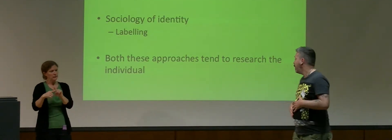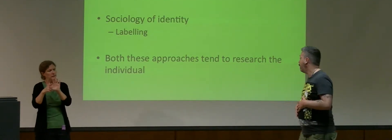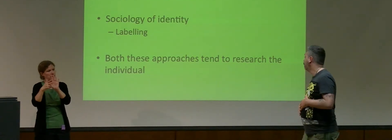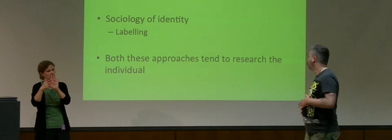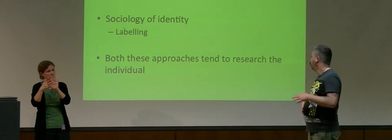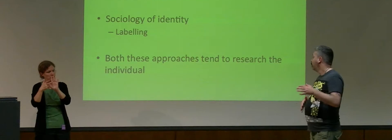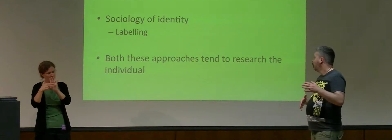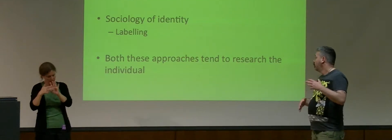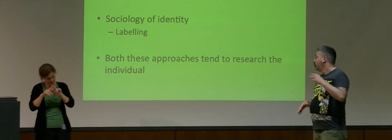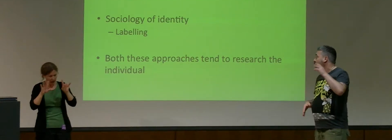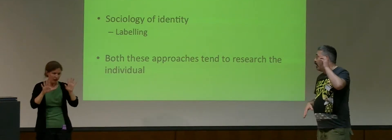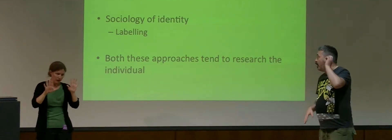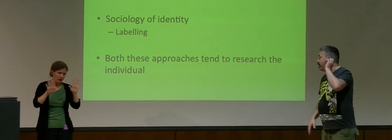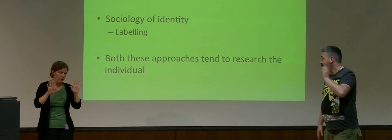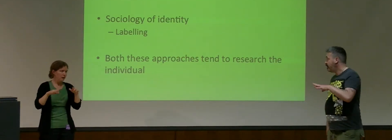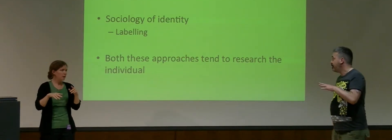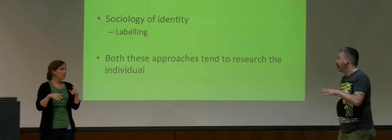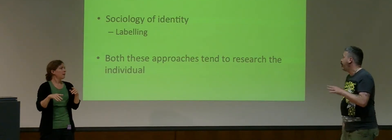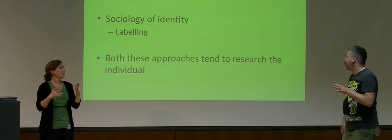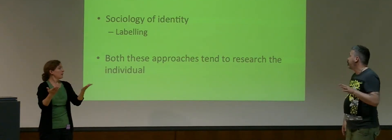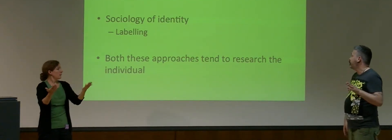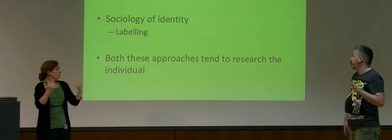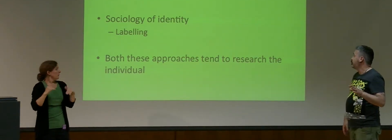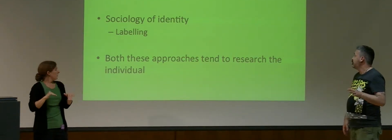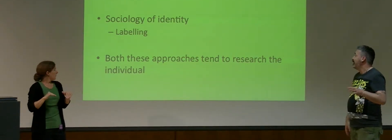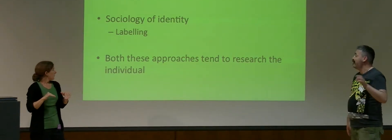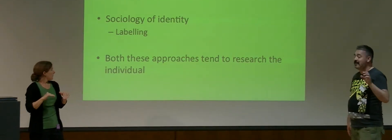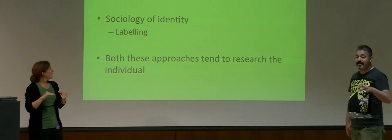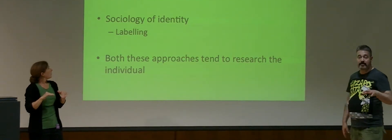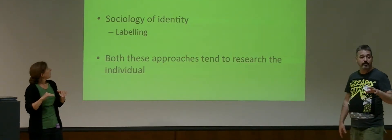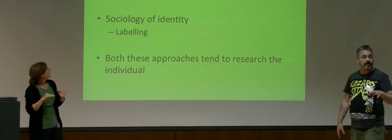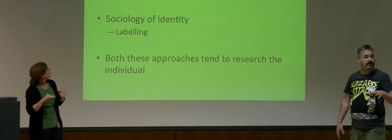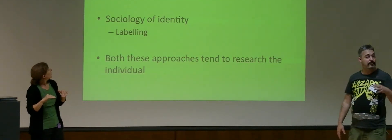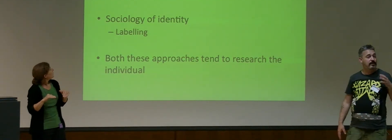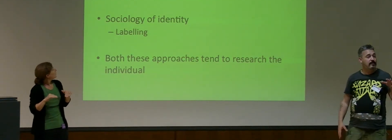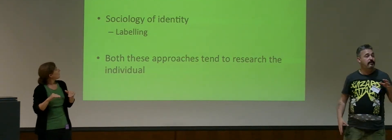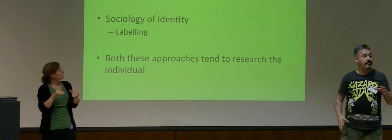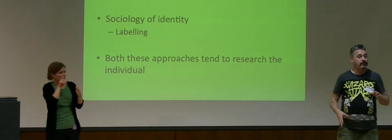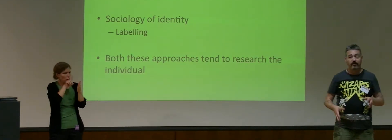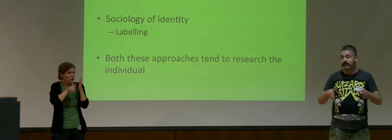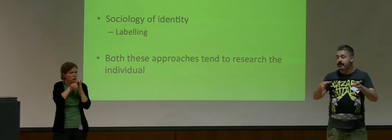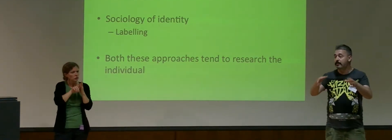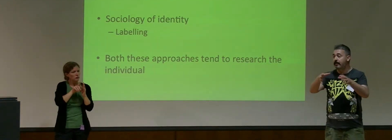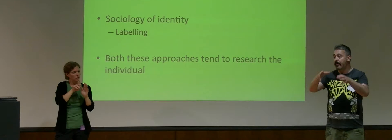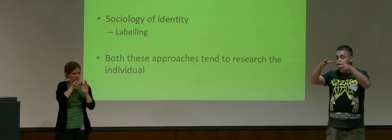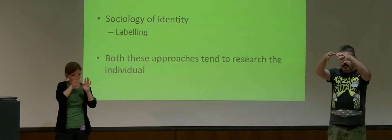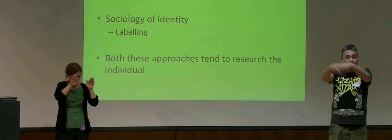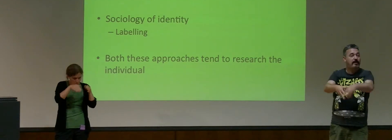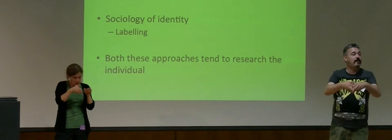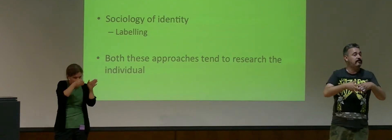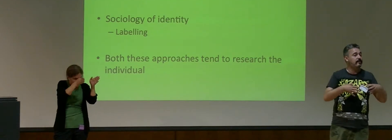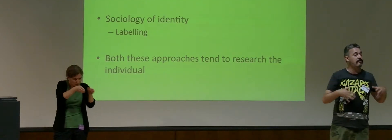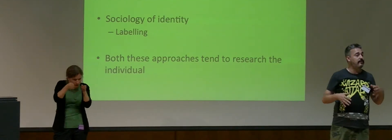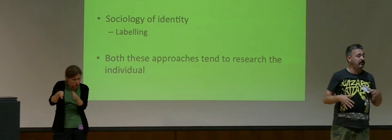The other thing about both of those approaches is they tend to research the individual. They tend to be about speaking to individuals.